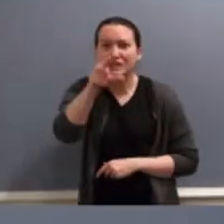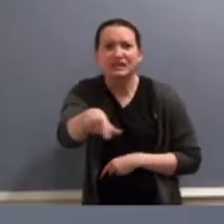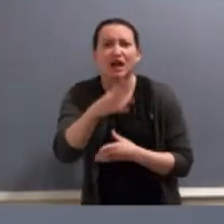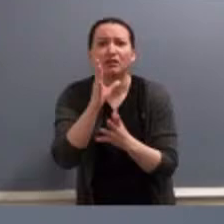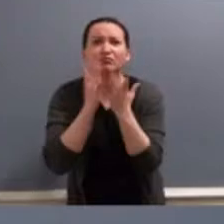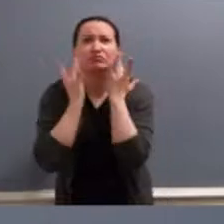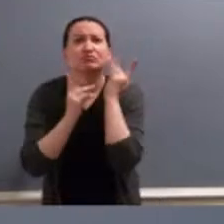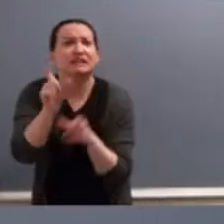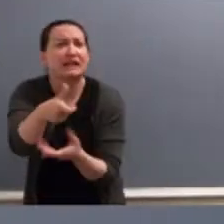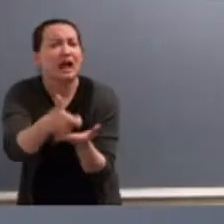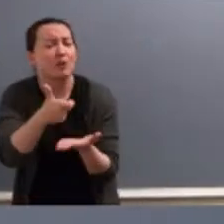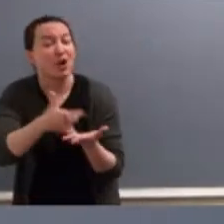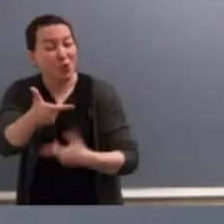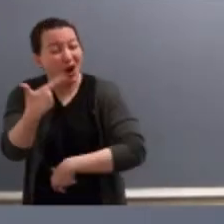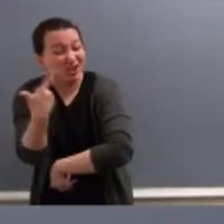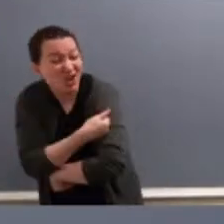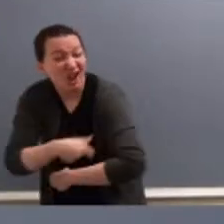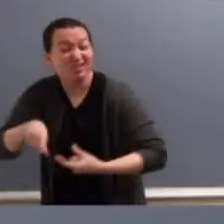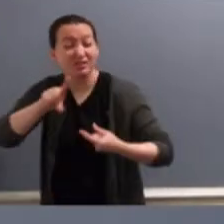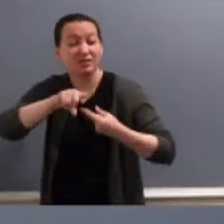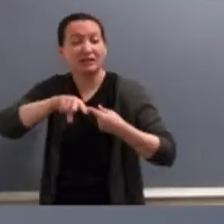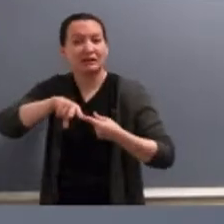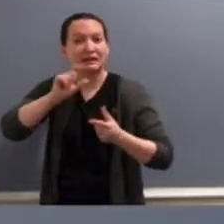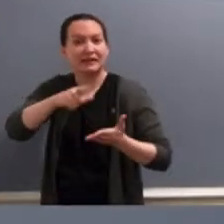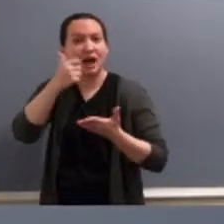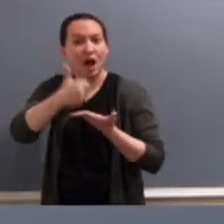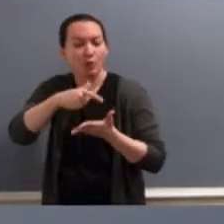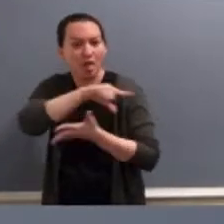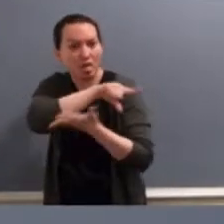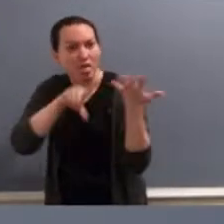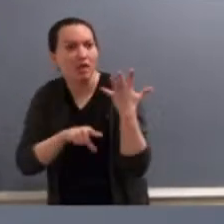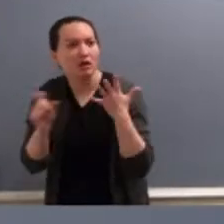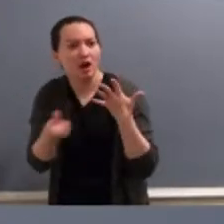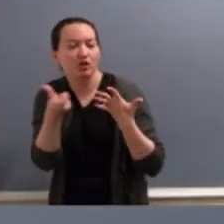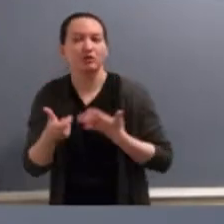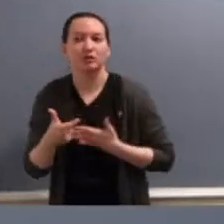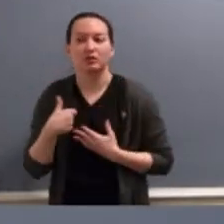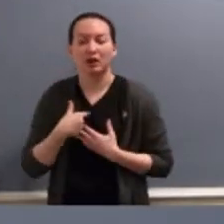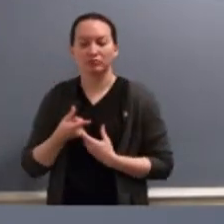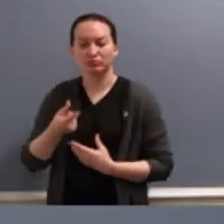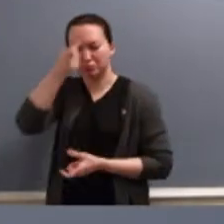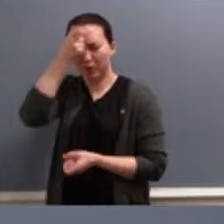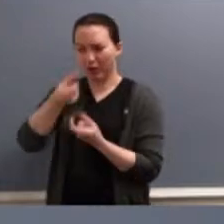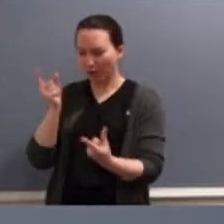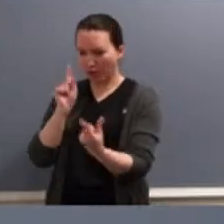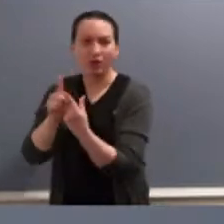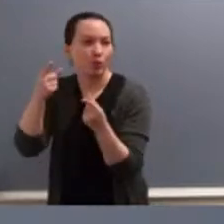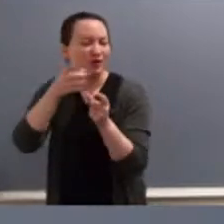they wanted the shot but he also needed help and I remember running to one woman here which helped me